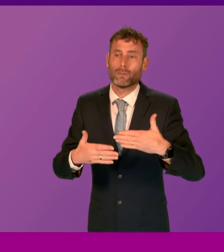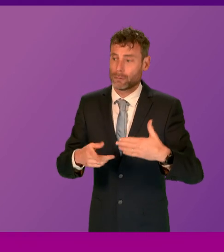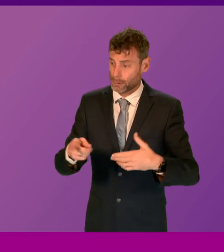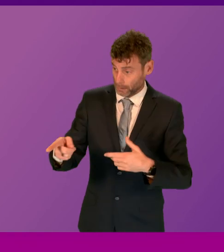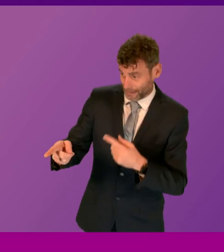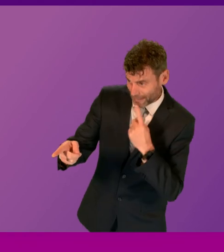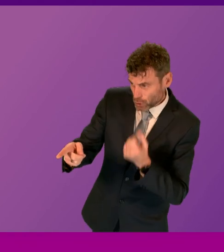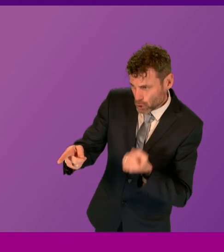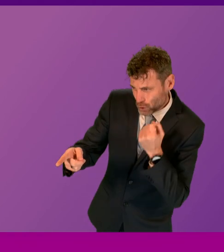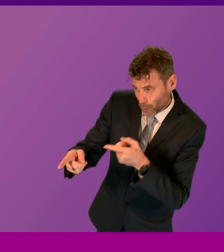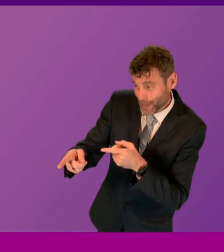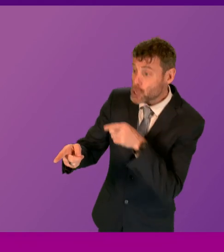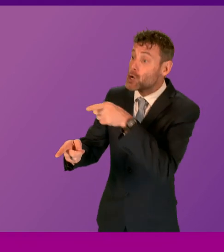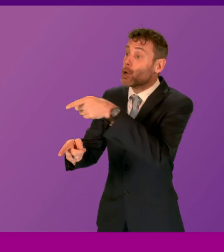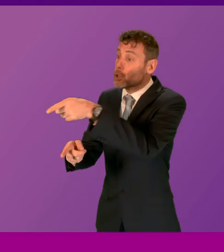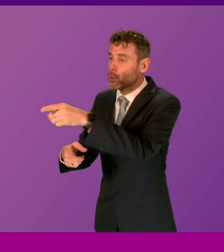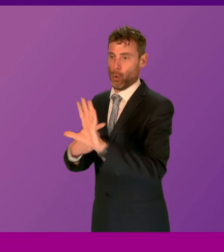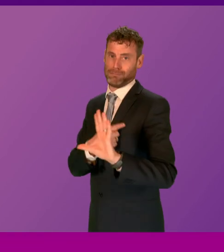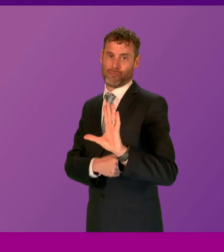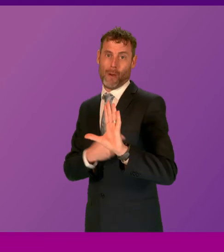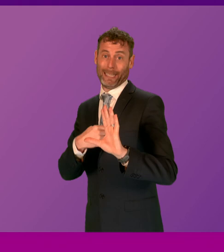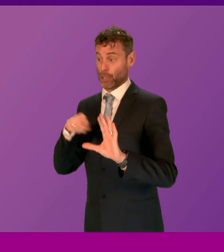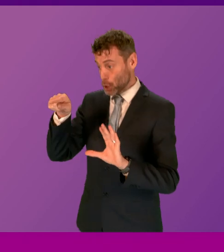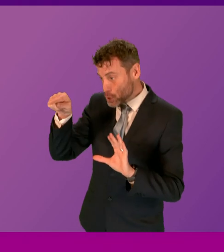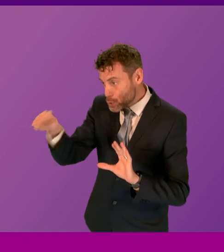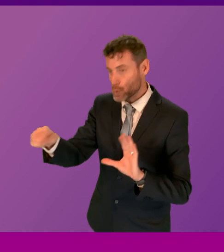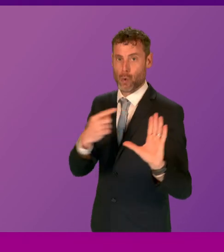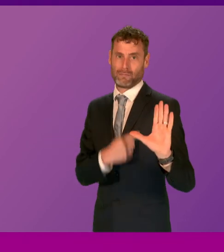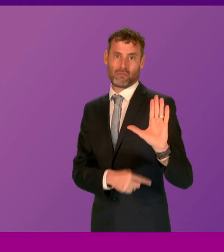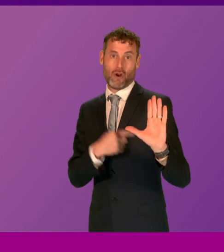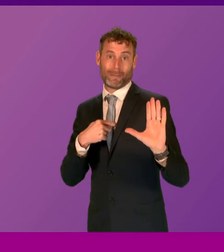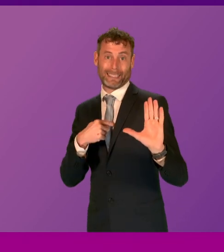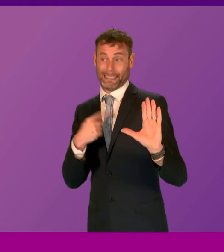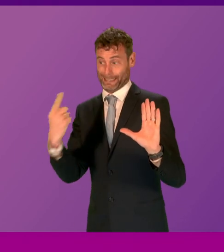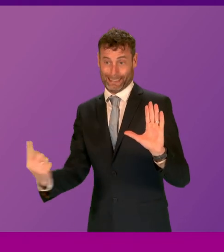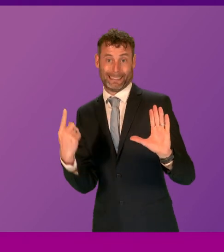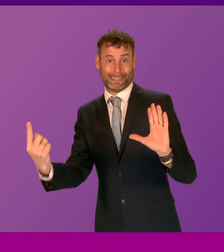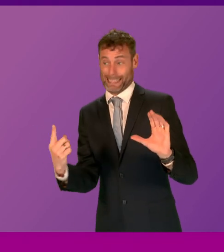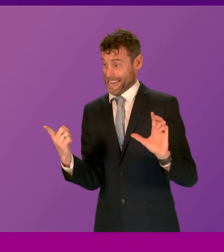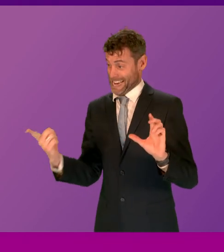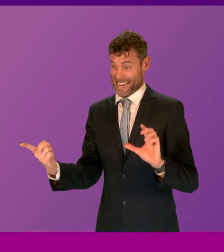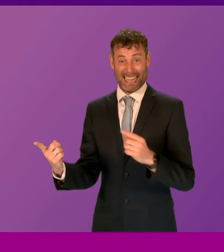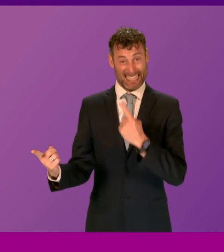I did not say that at all. It was a promise from the SNP Government—